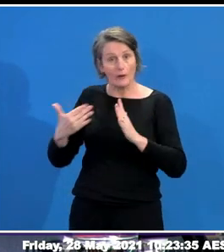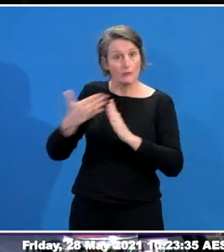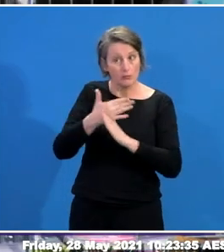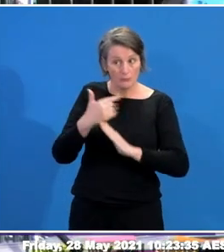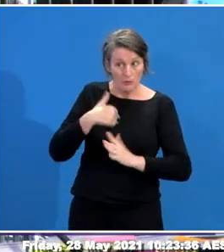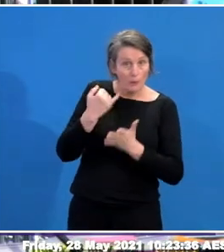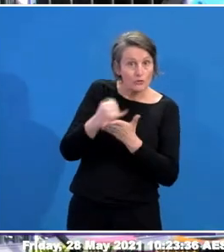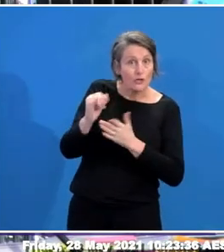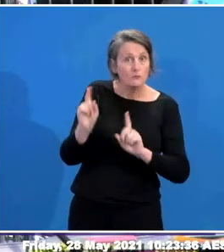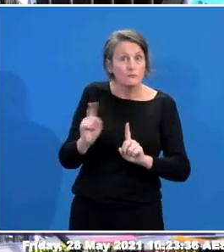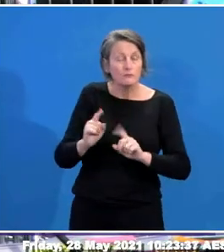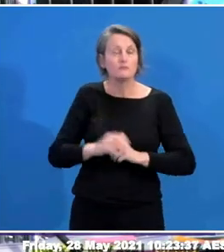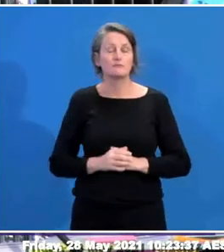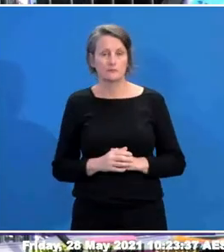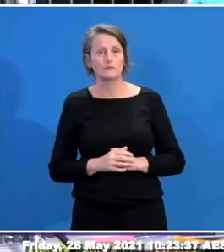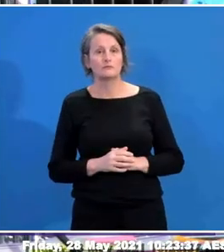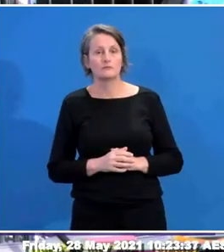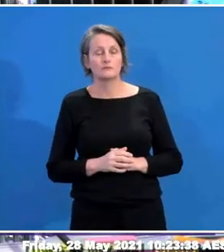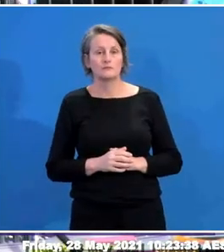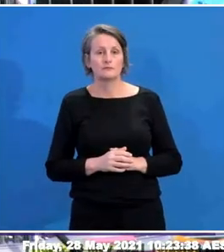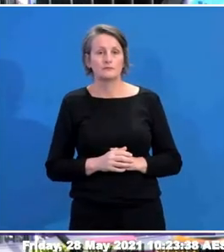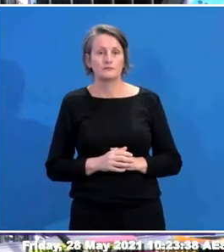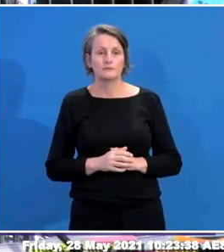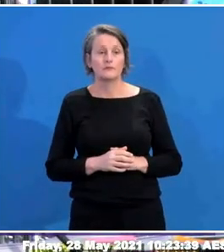With respect to the reference to "a limited desktop review",